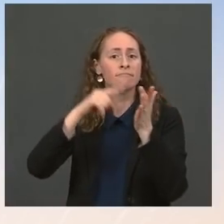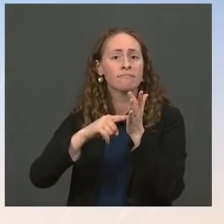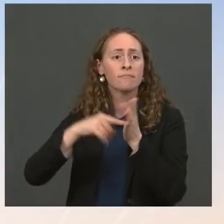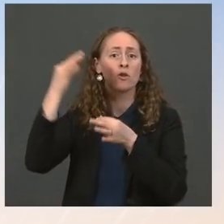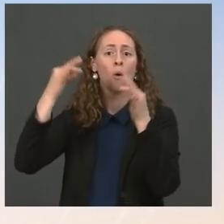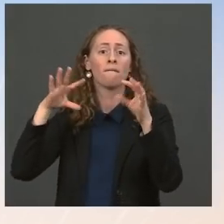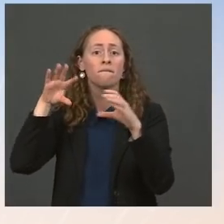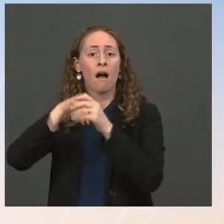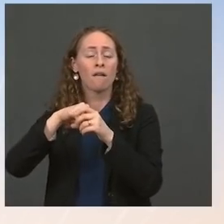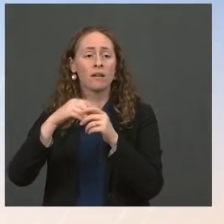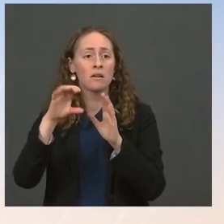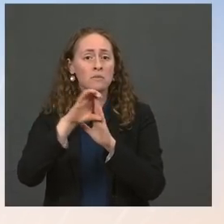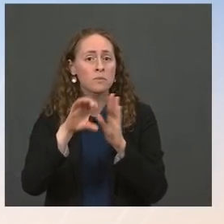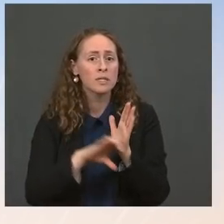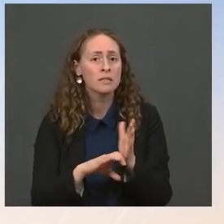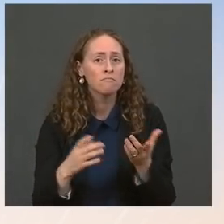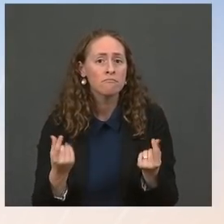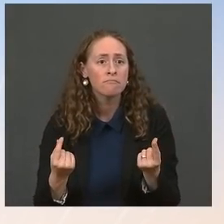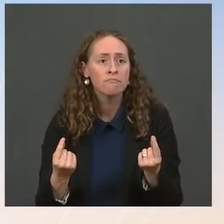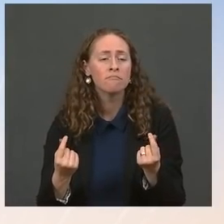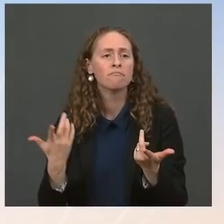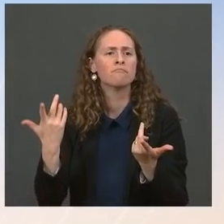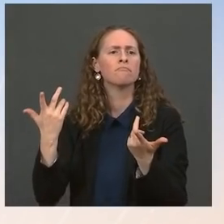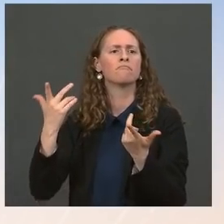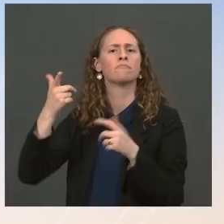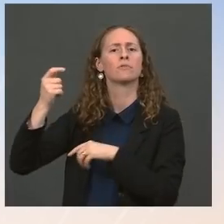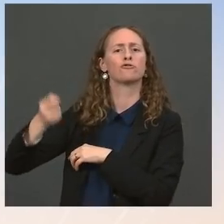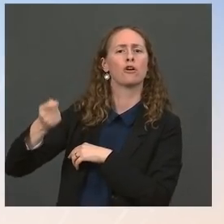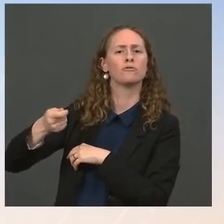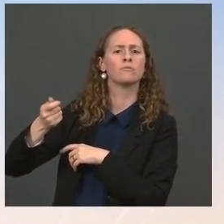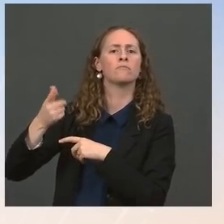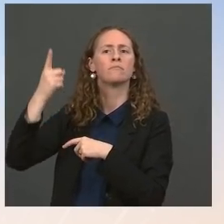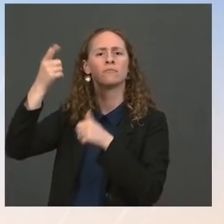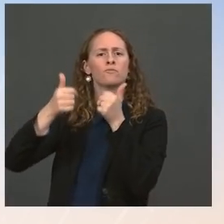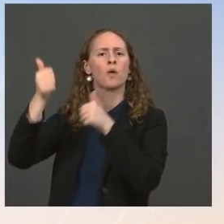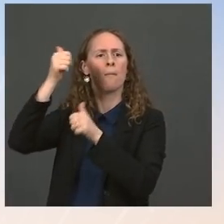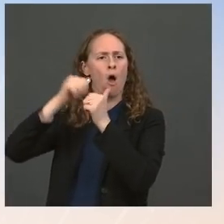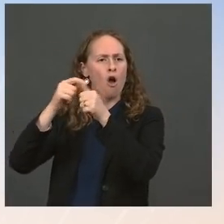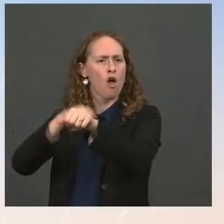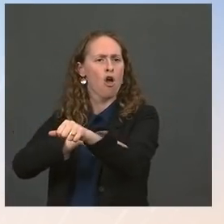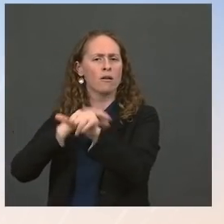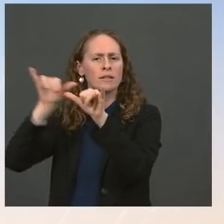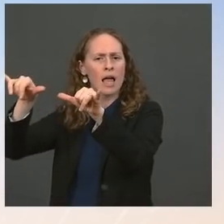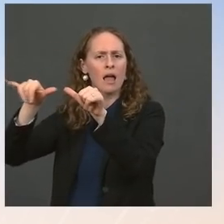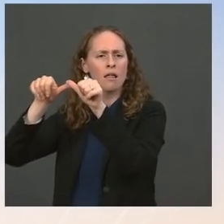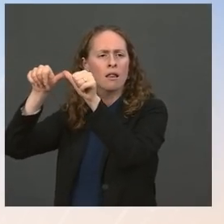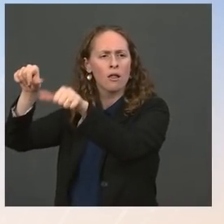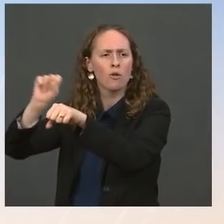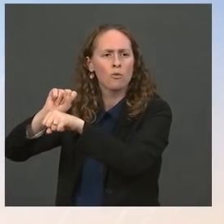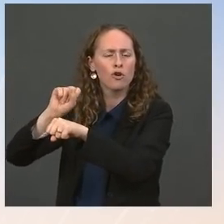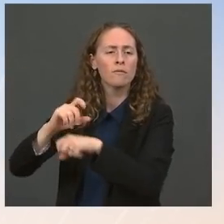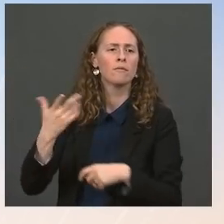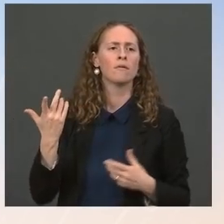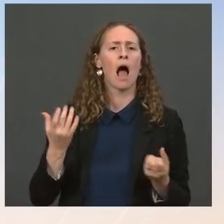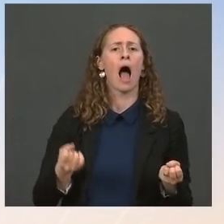of the justices on the Court, the membership and size of the Court, and the Court's case-selection rules and practices.